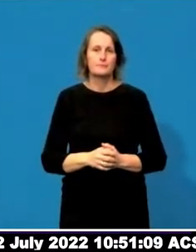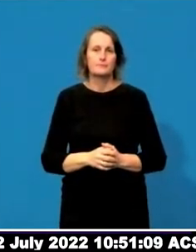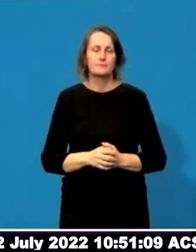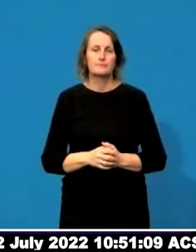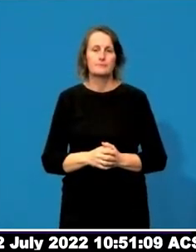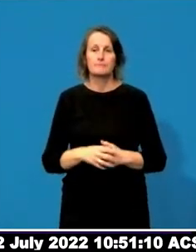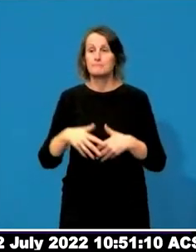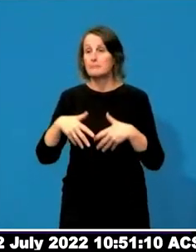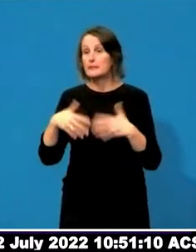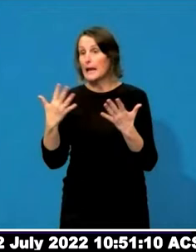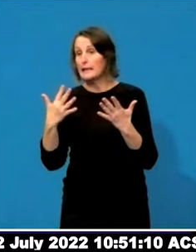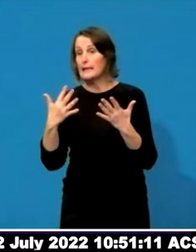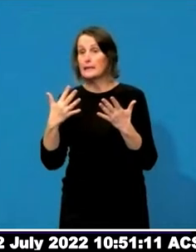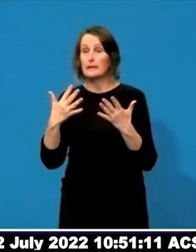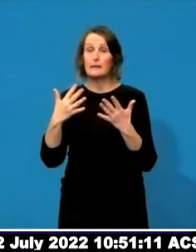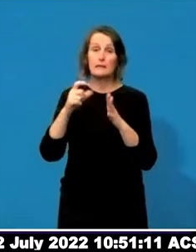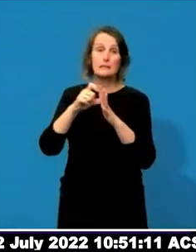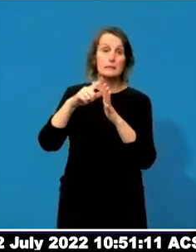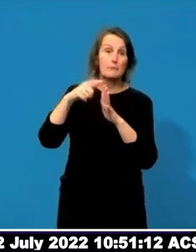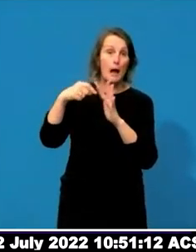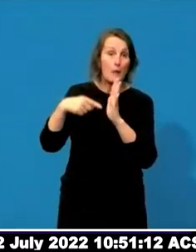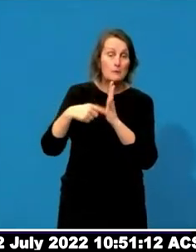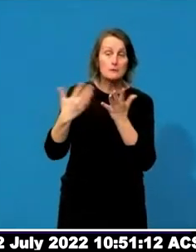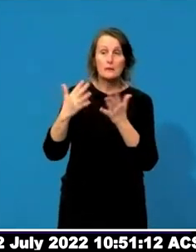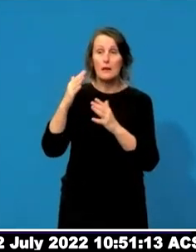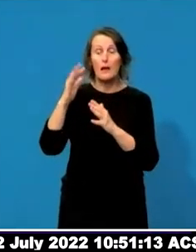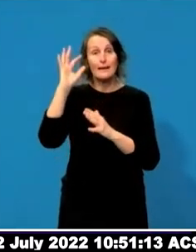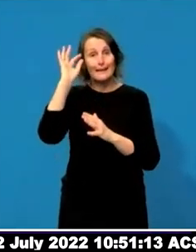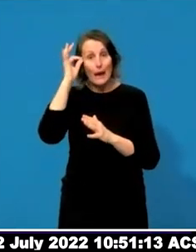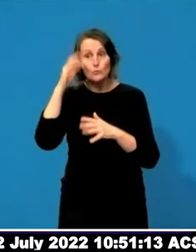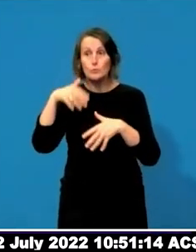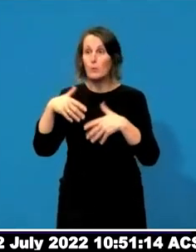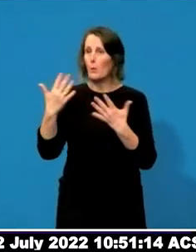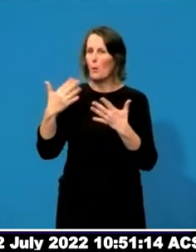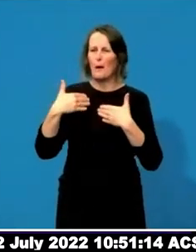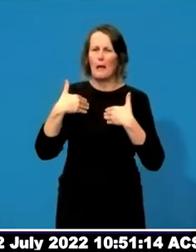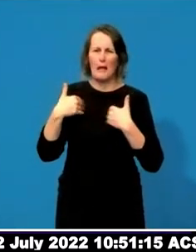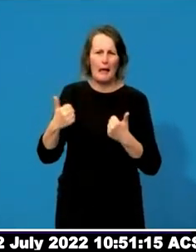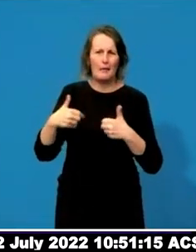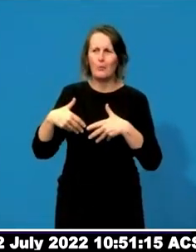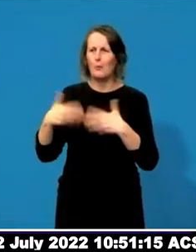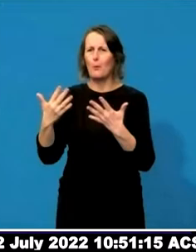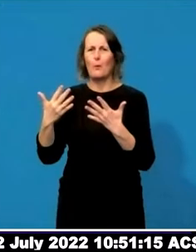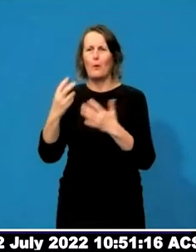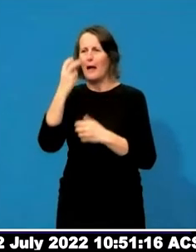whether it's the local council services or the aged care services,